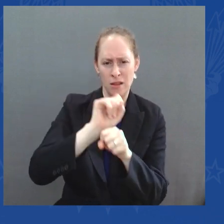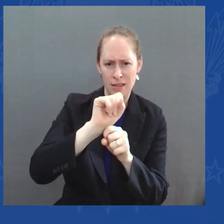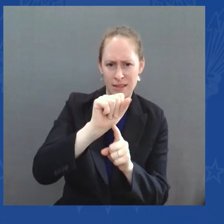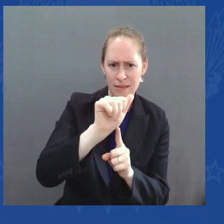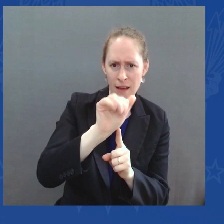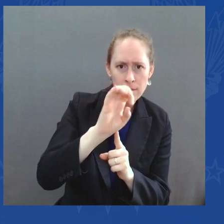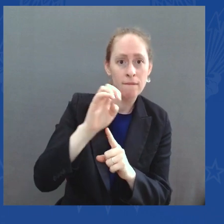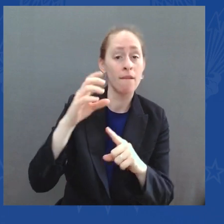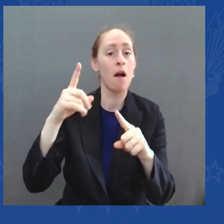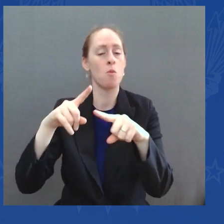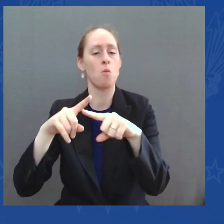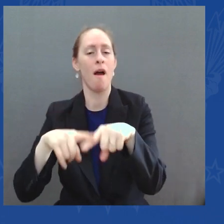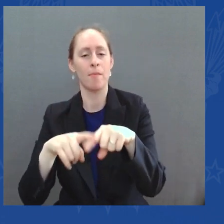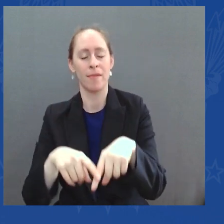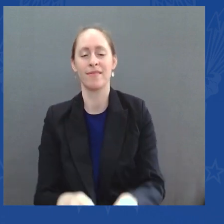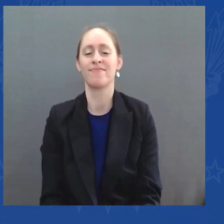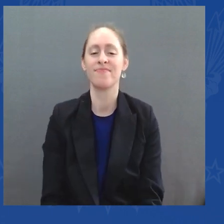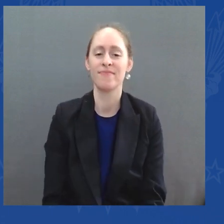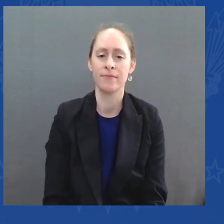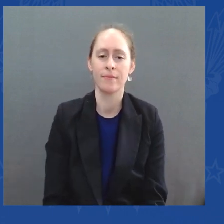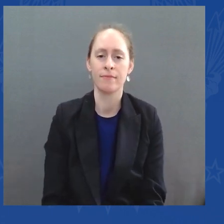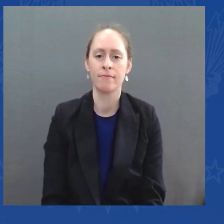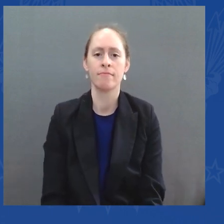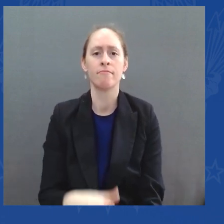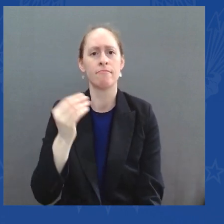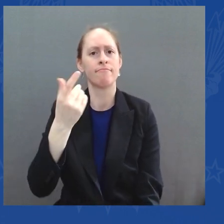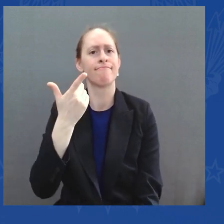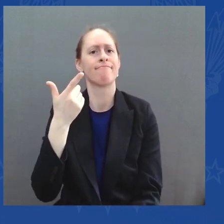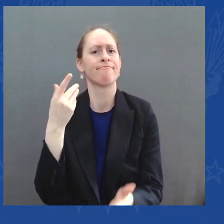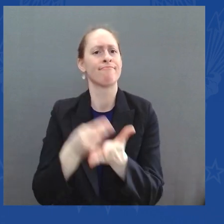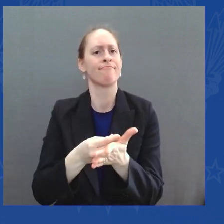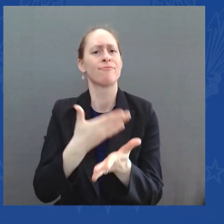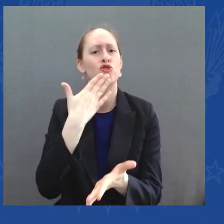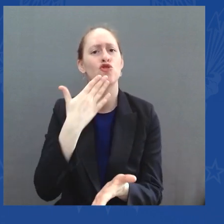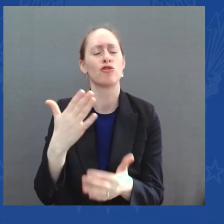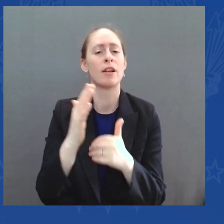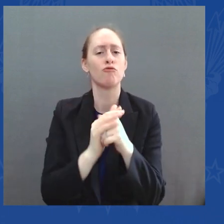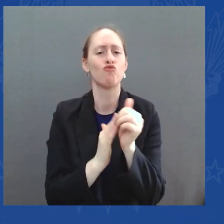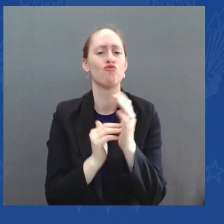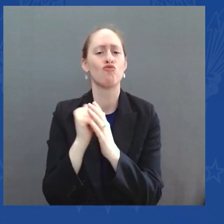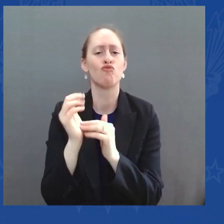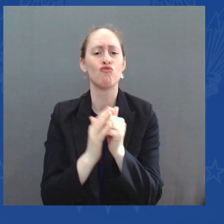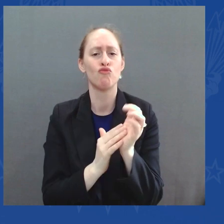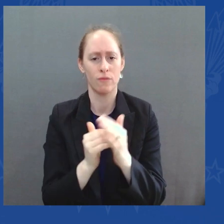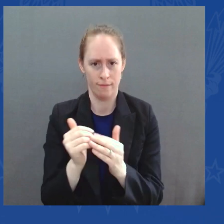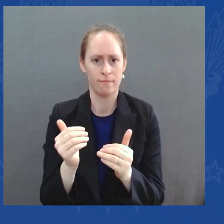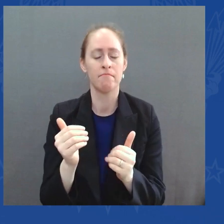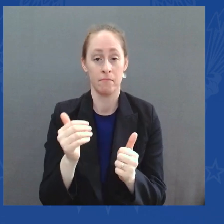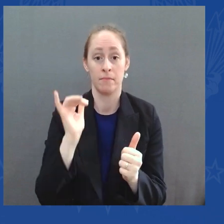to create a registered apprenticeship program. But because of Pete and others and this Department of Labor, we were able to cut the red tape.